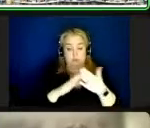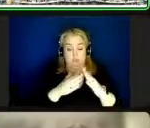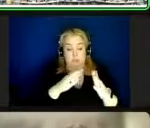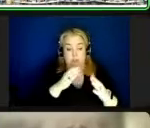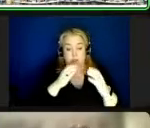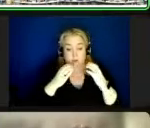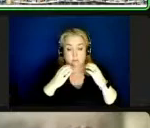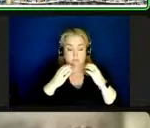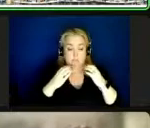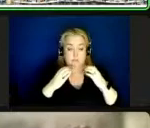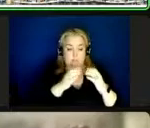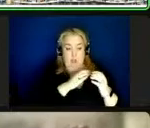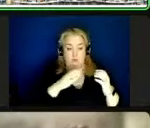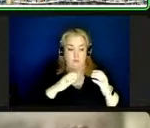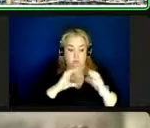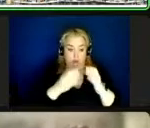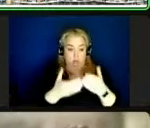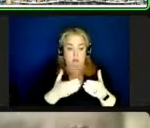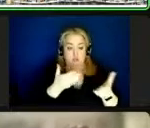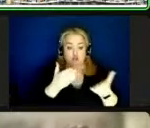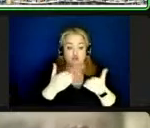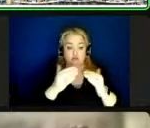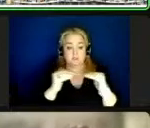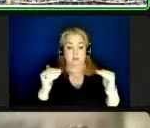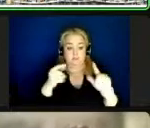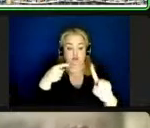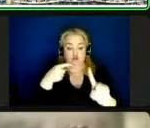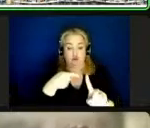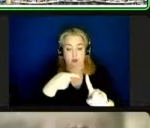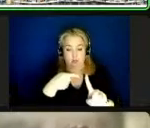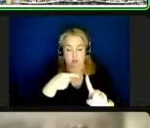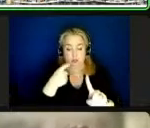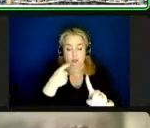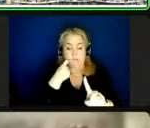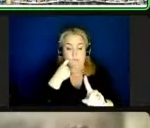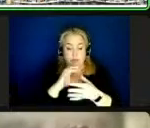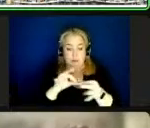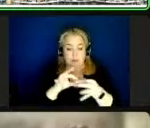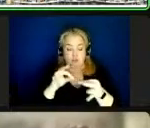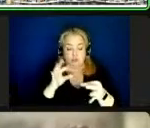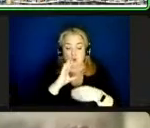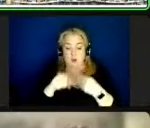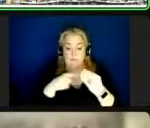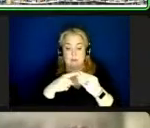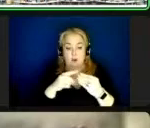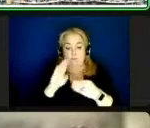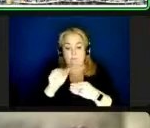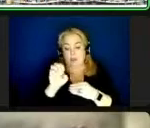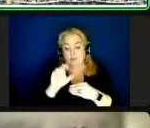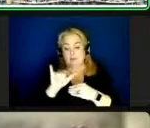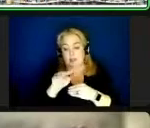THANK YOU. OKAY, SO THREE MAIN THINGS WE'RE LOOKING FOR DIRECTION